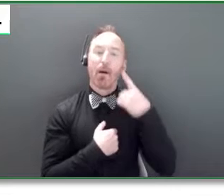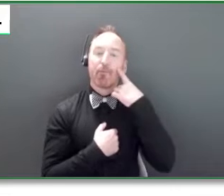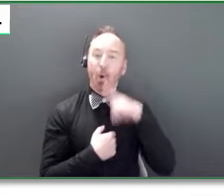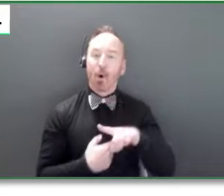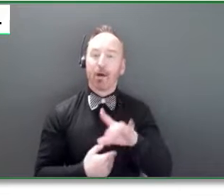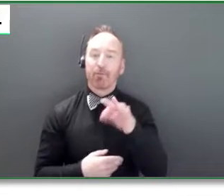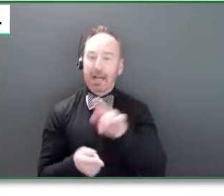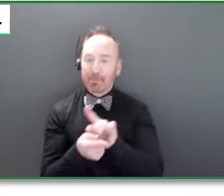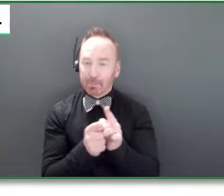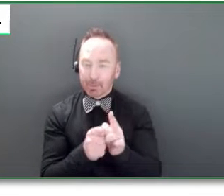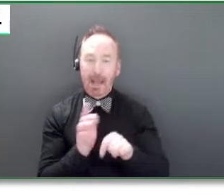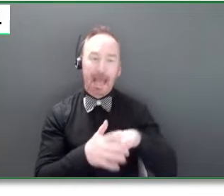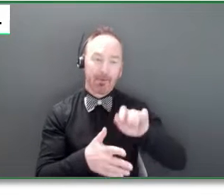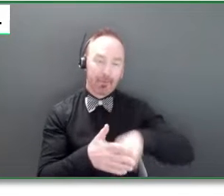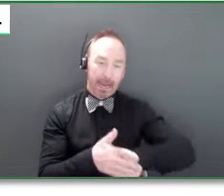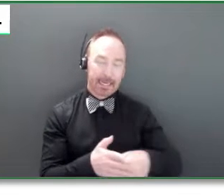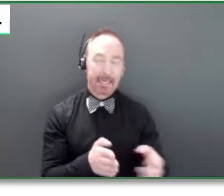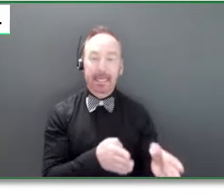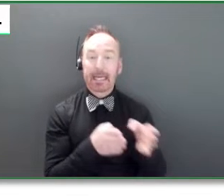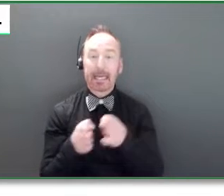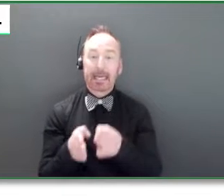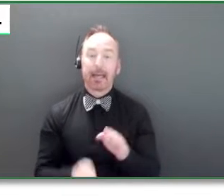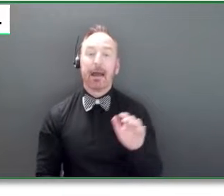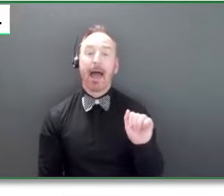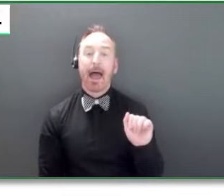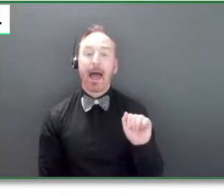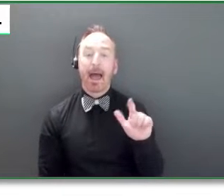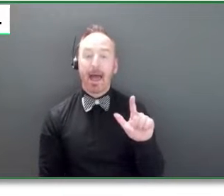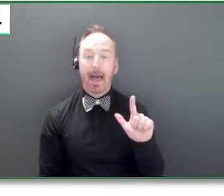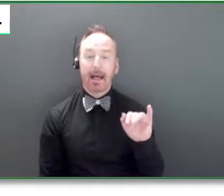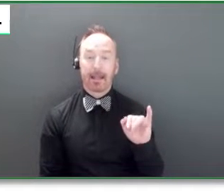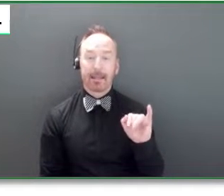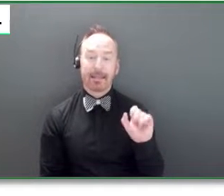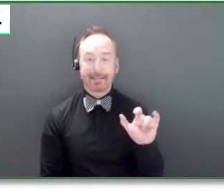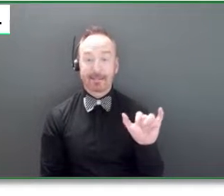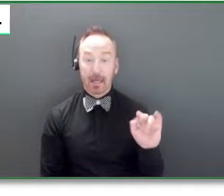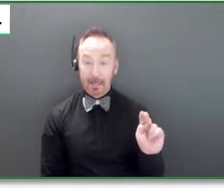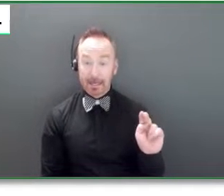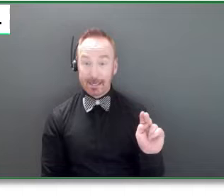Next to Melanie is Alison who you've all met, our star mc who did a